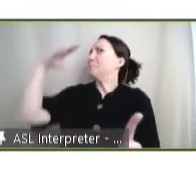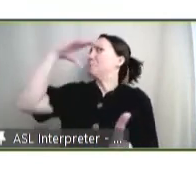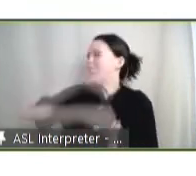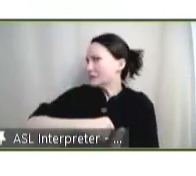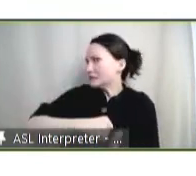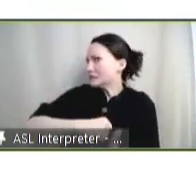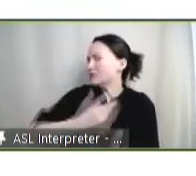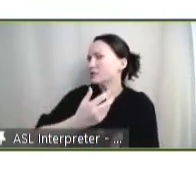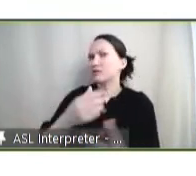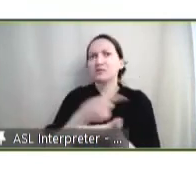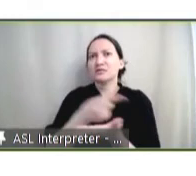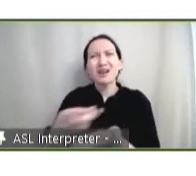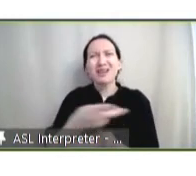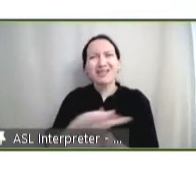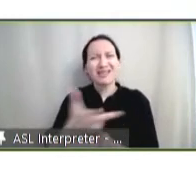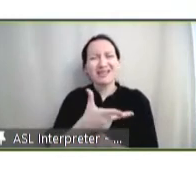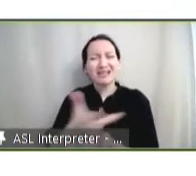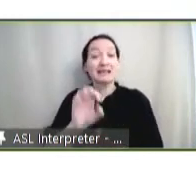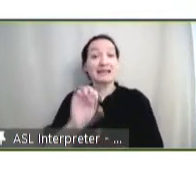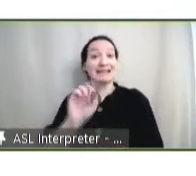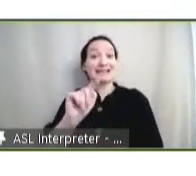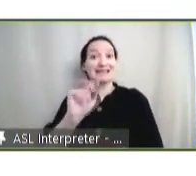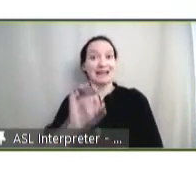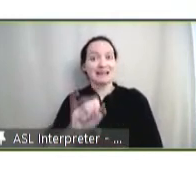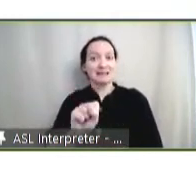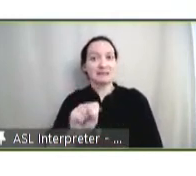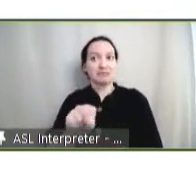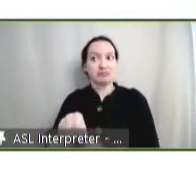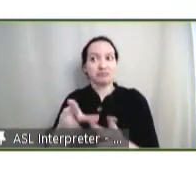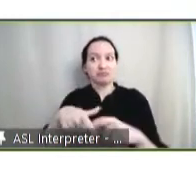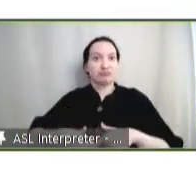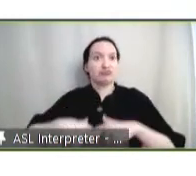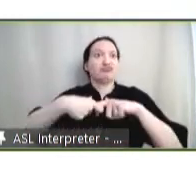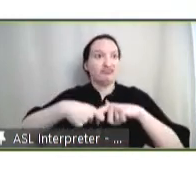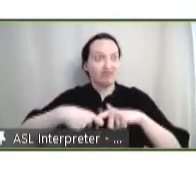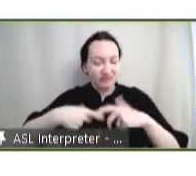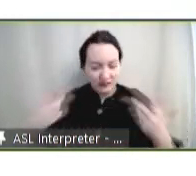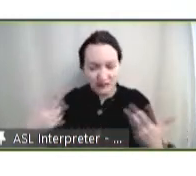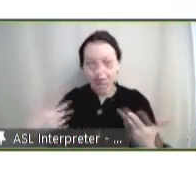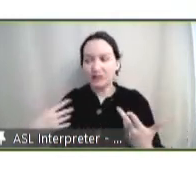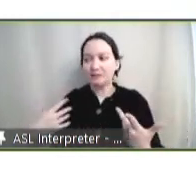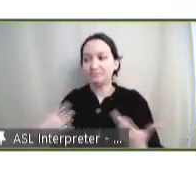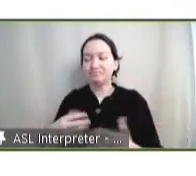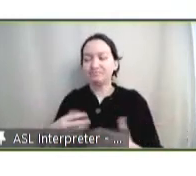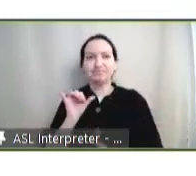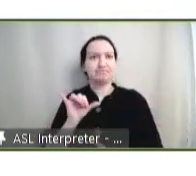as the ETS has stayed, and, you know, we all, you know, realize that this infection